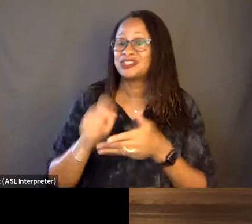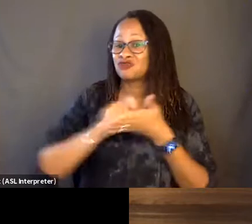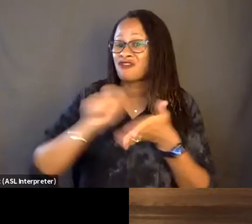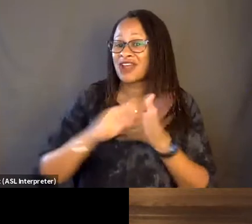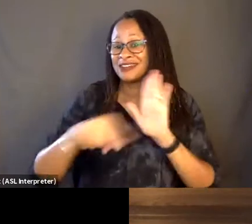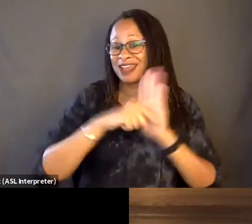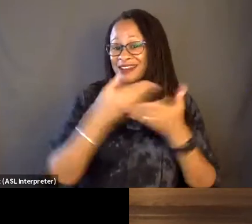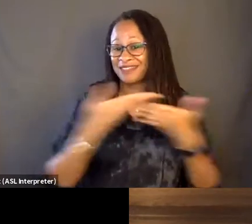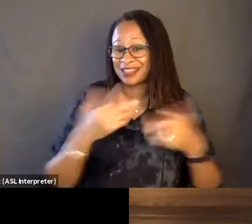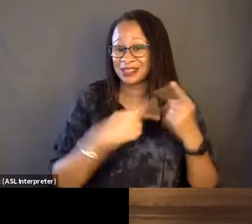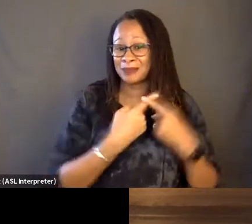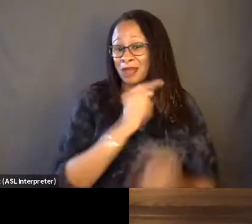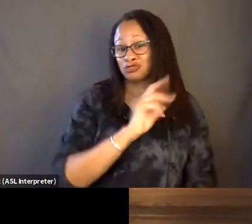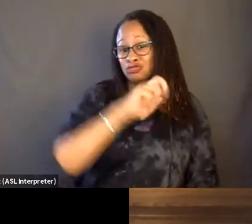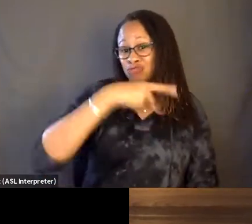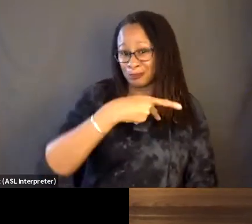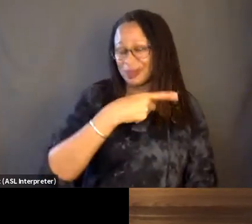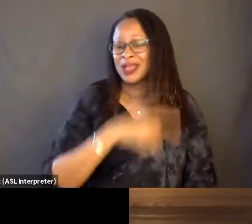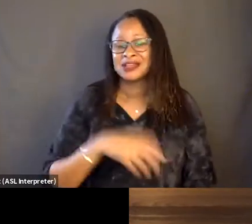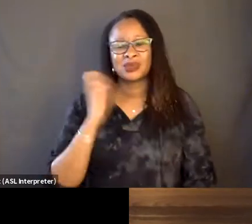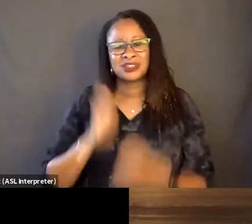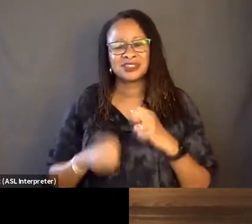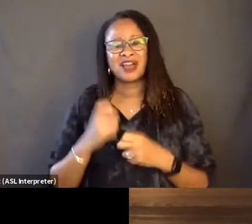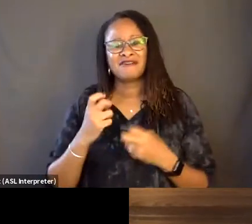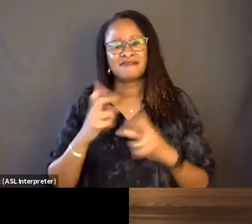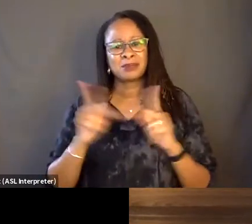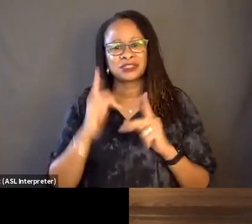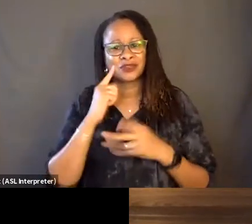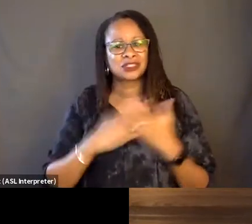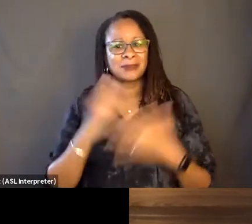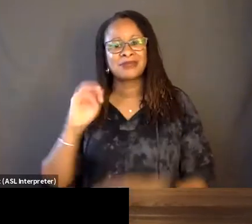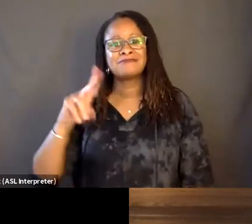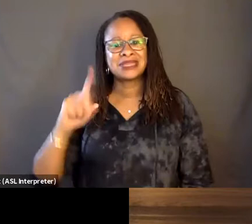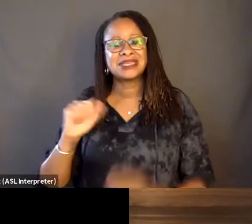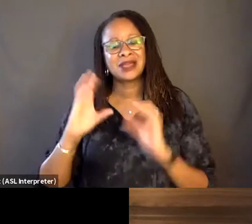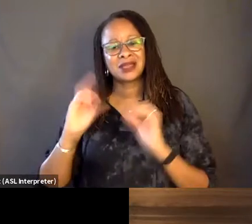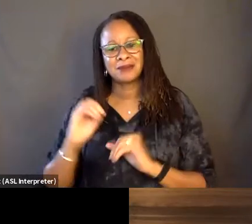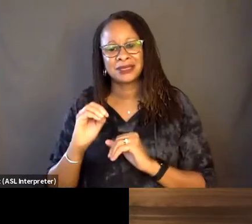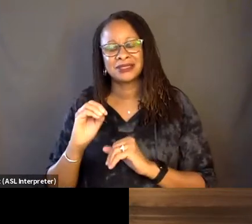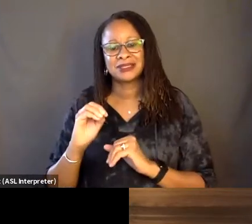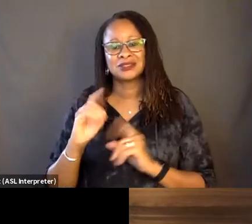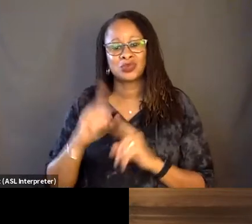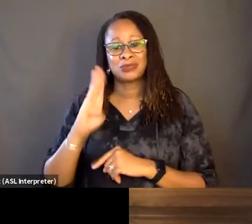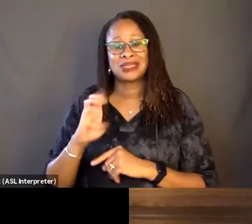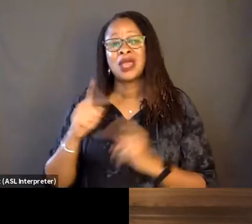And so I think it is a tough place for some of these media companies to be, when you have an administration